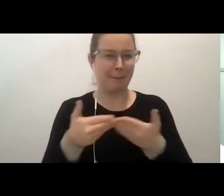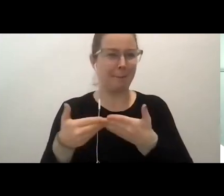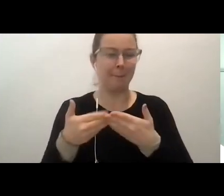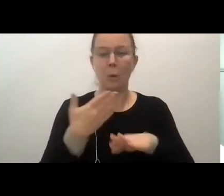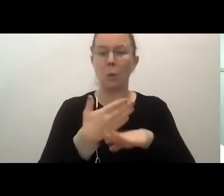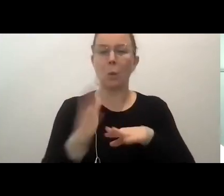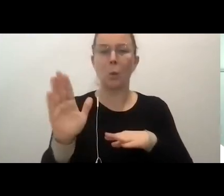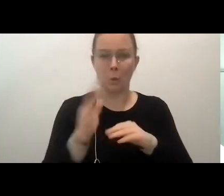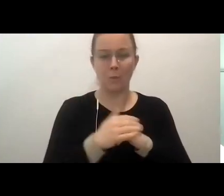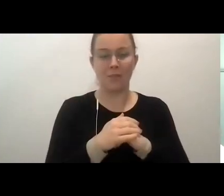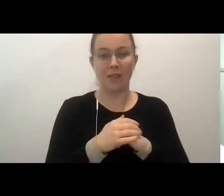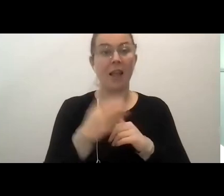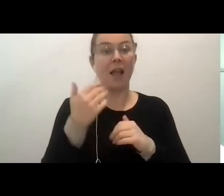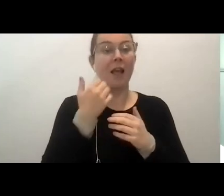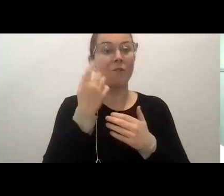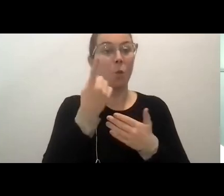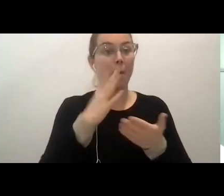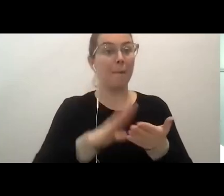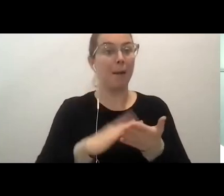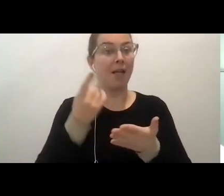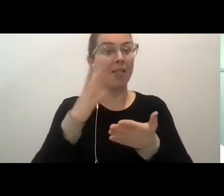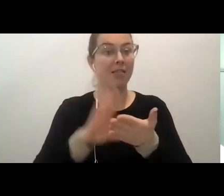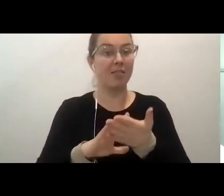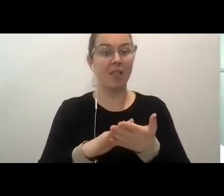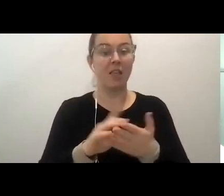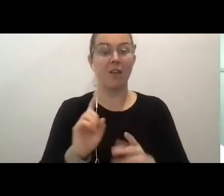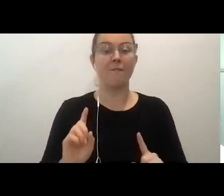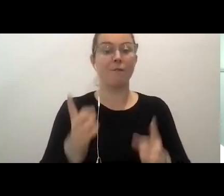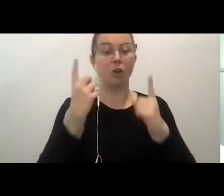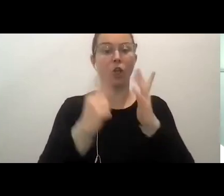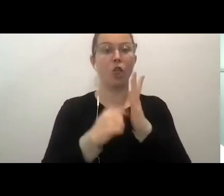is a monthly event; it happens on the first Thursday of every month, so if you enjoy tonight